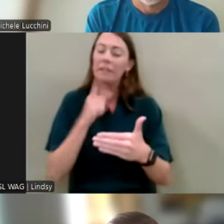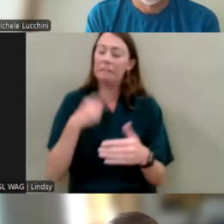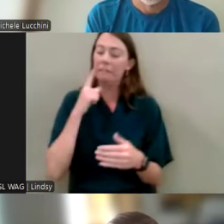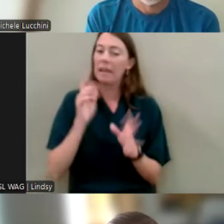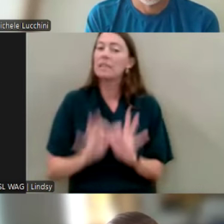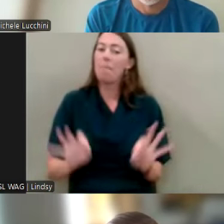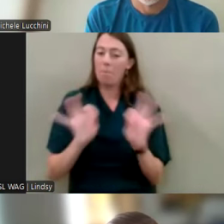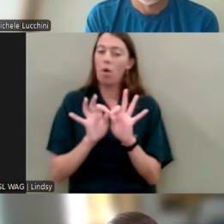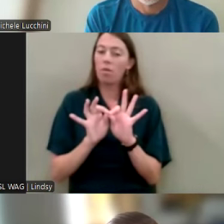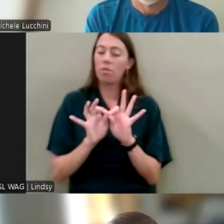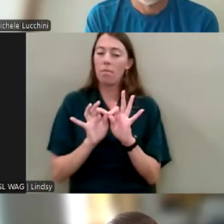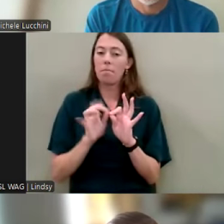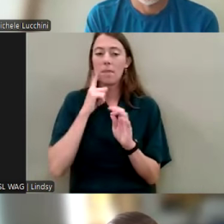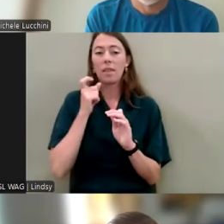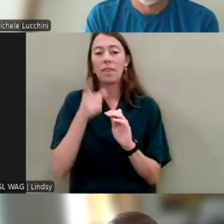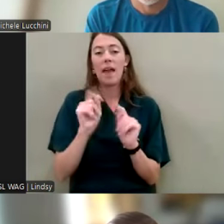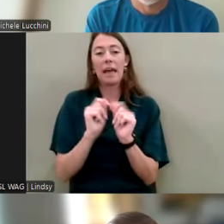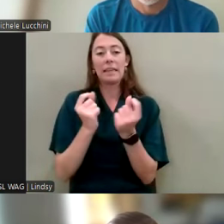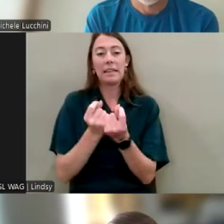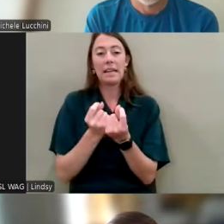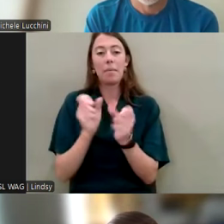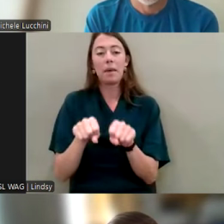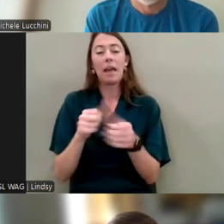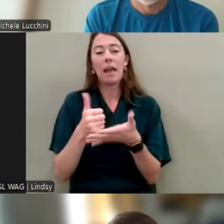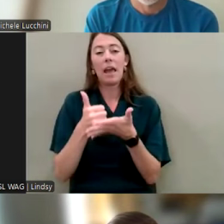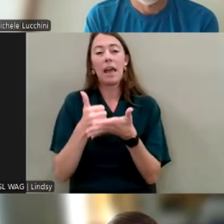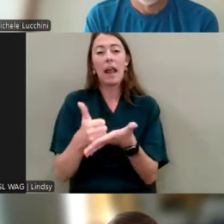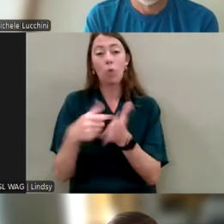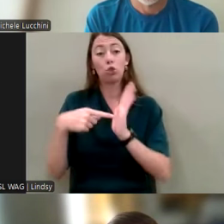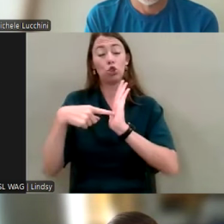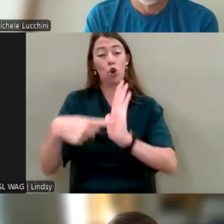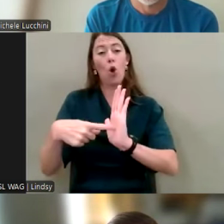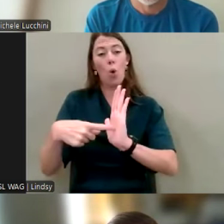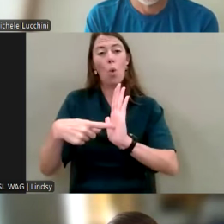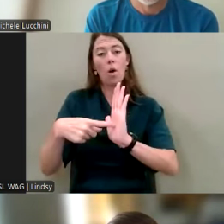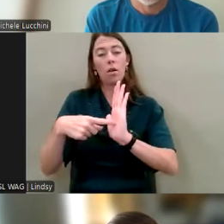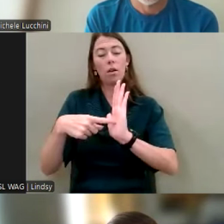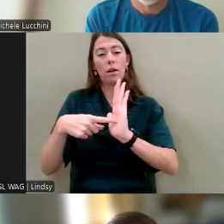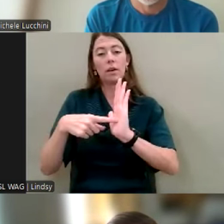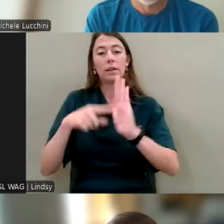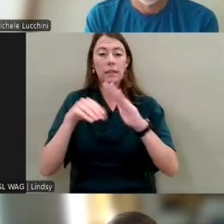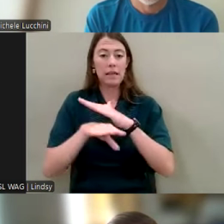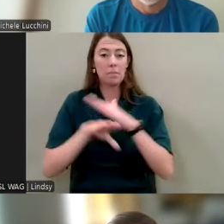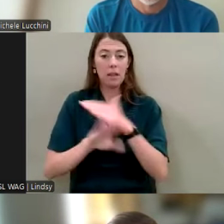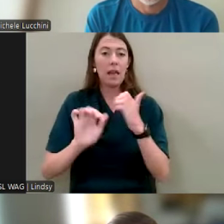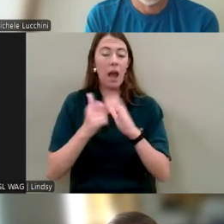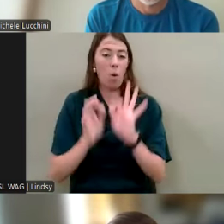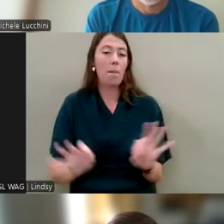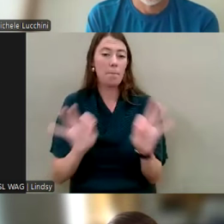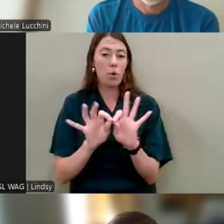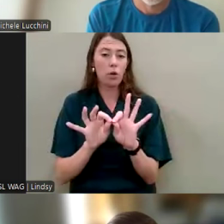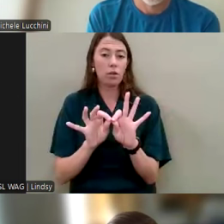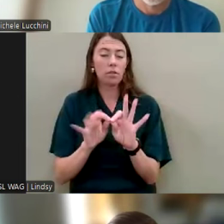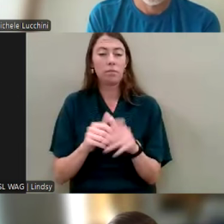elevate the visibility of accessibility within the organization and ideally that team would also have